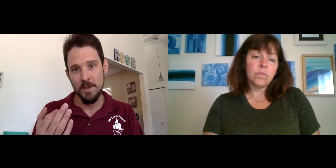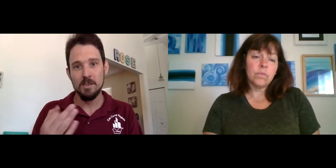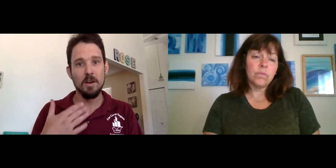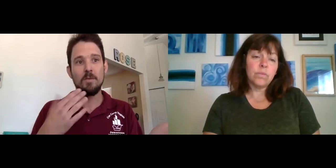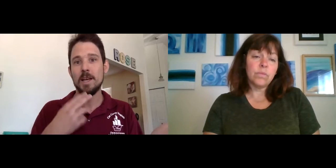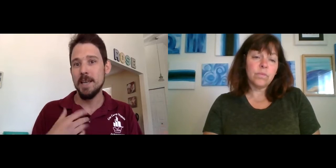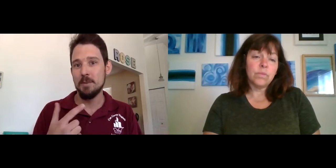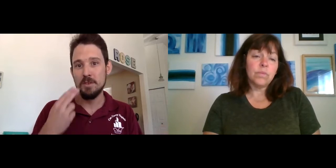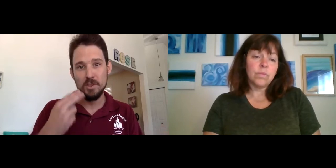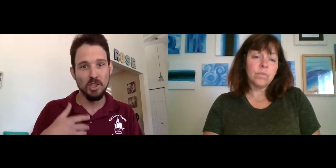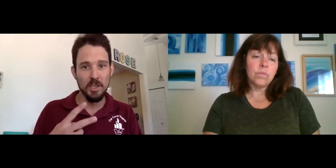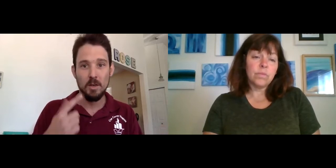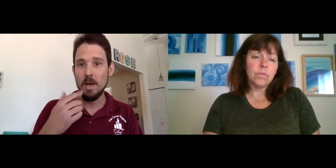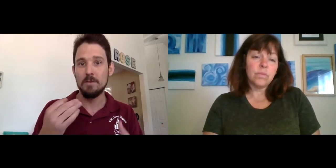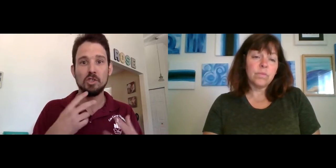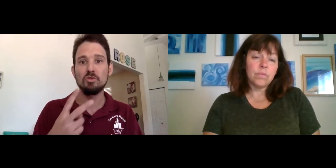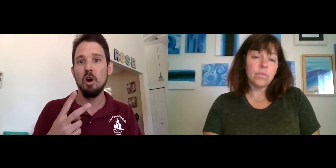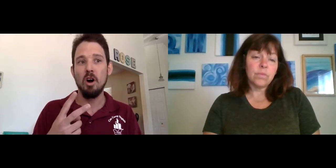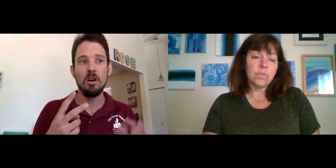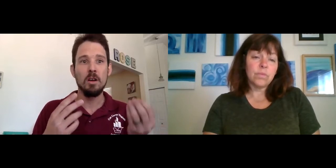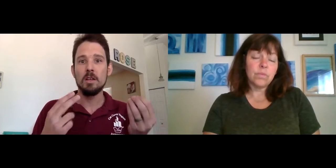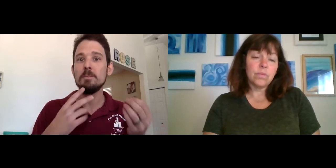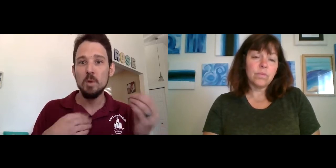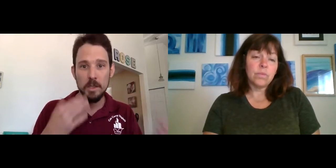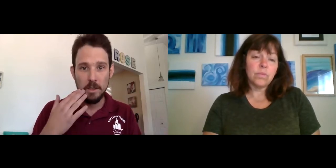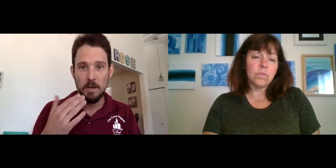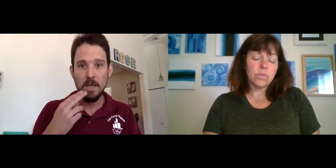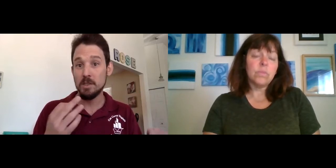So for example, in Virginia we have a strong community